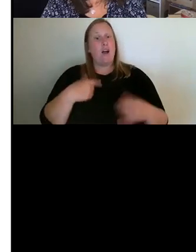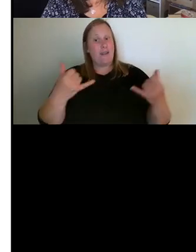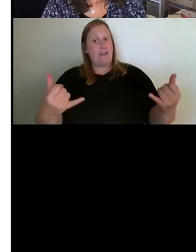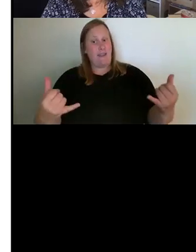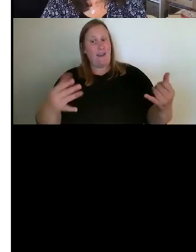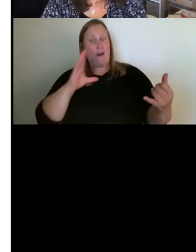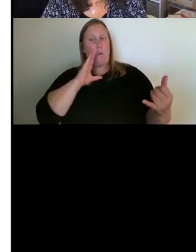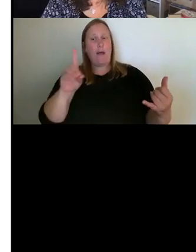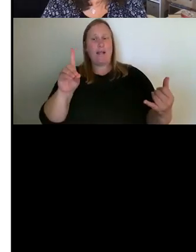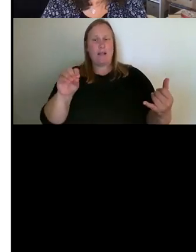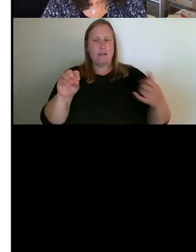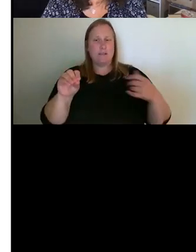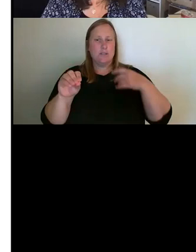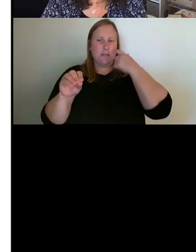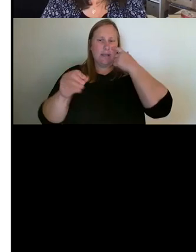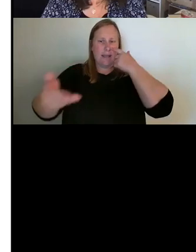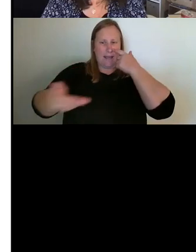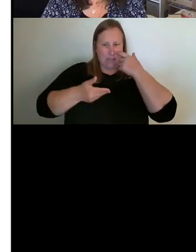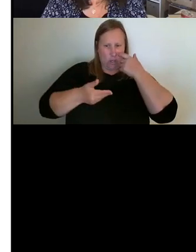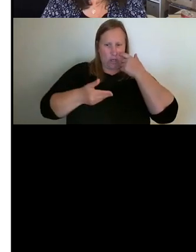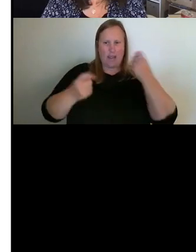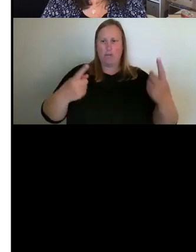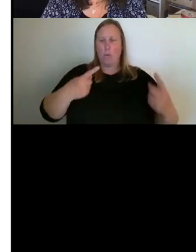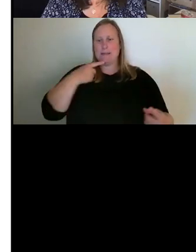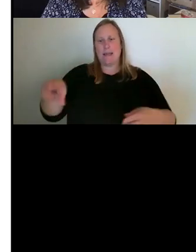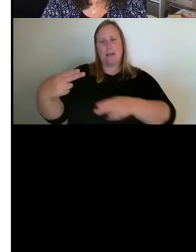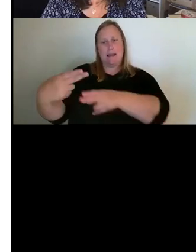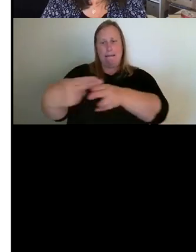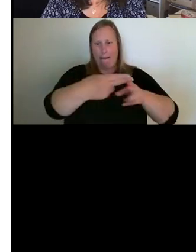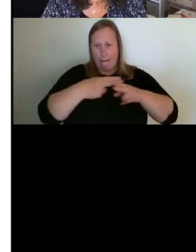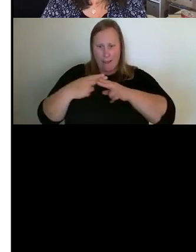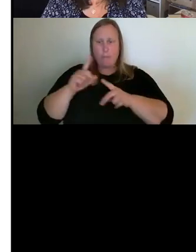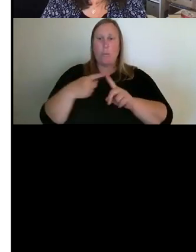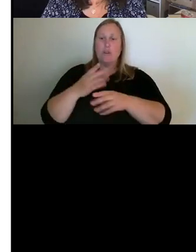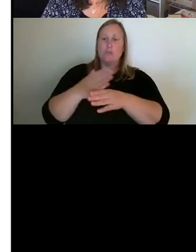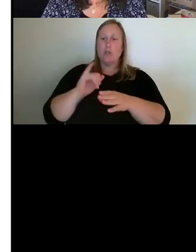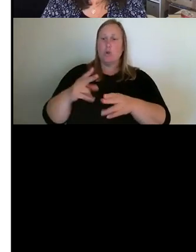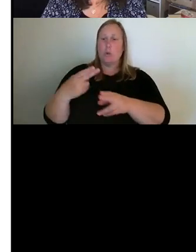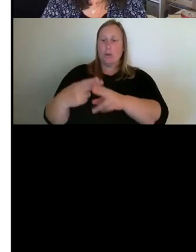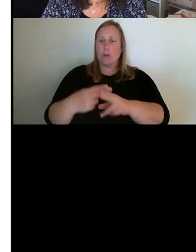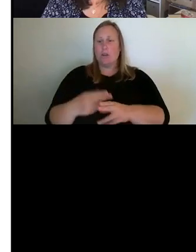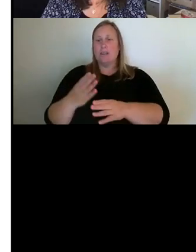do introductions. Everyone is going to say their name. When you share your name, share your favorite